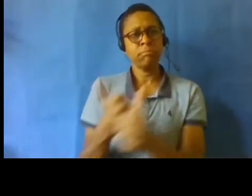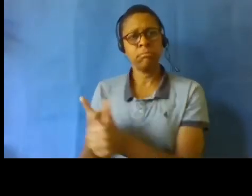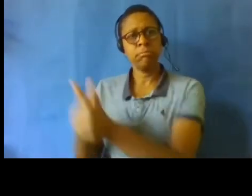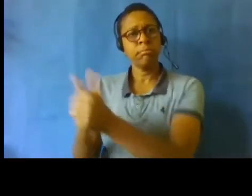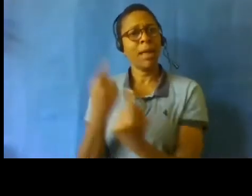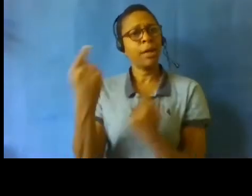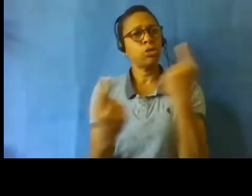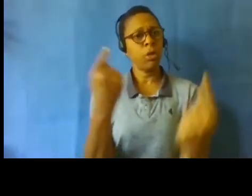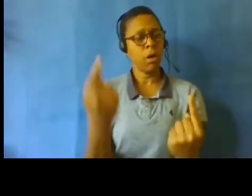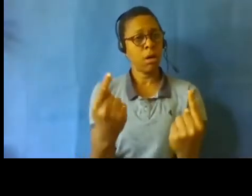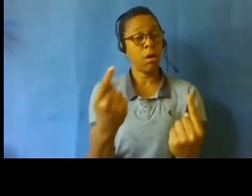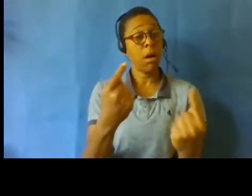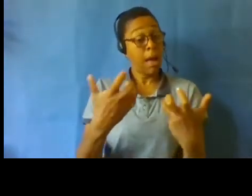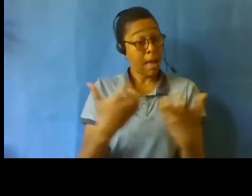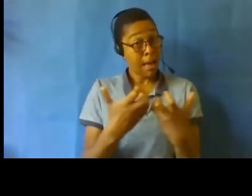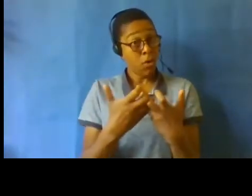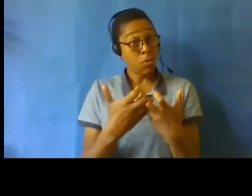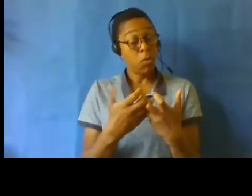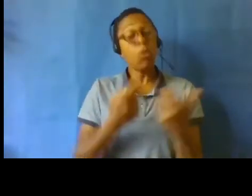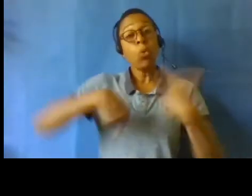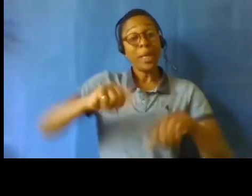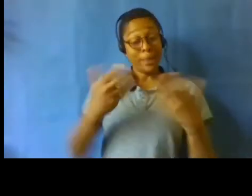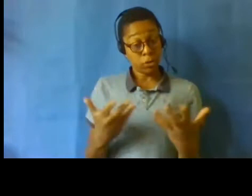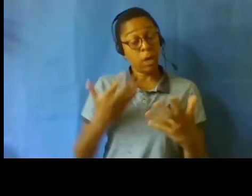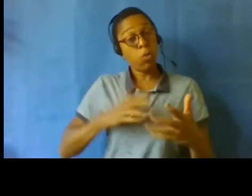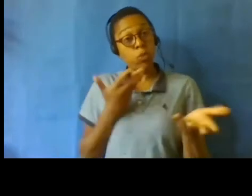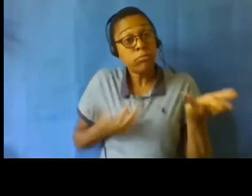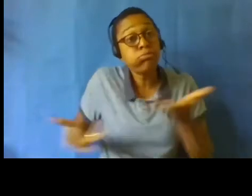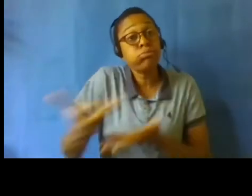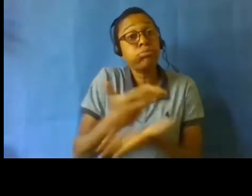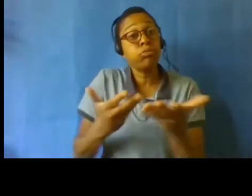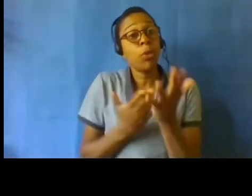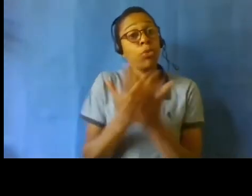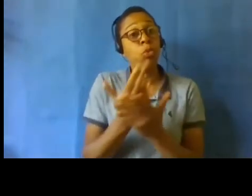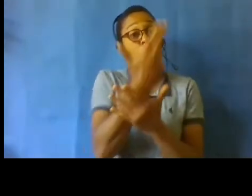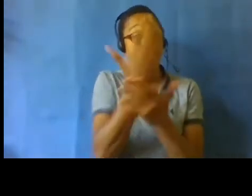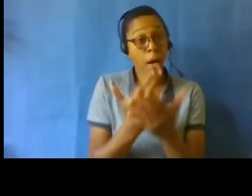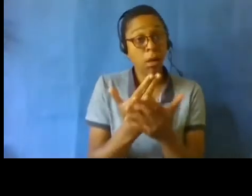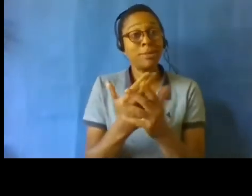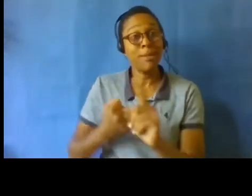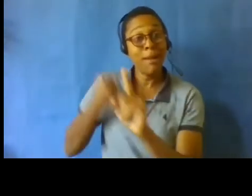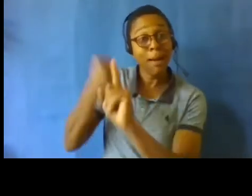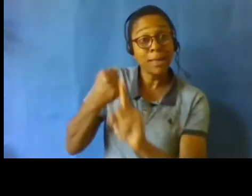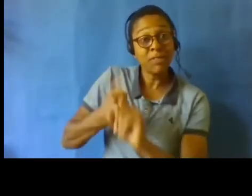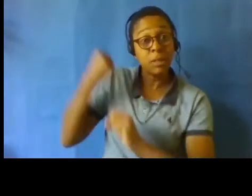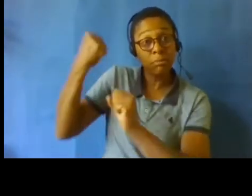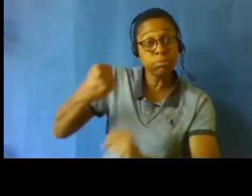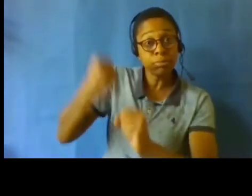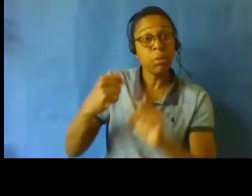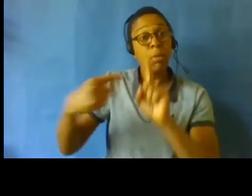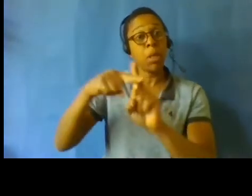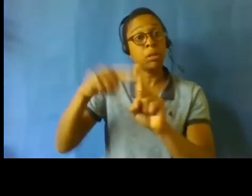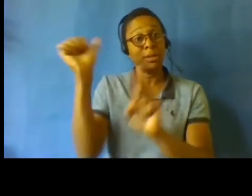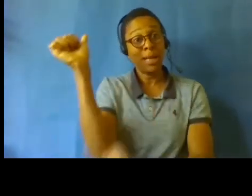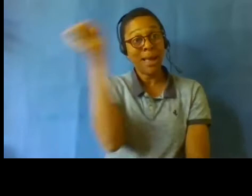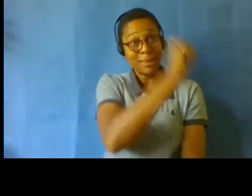disabled experiences in art activism and academia today by a panel on disabled